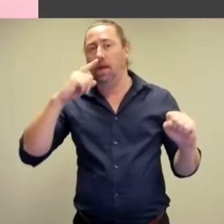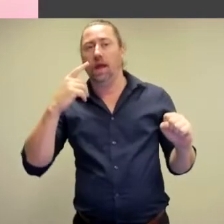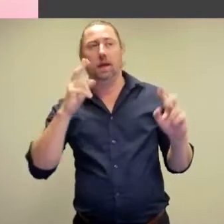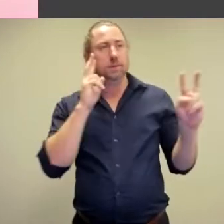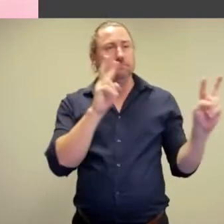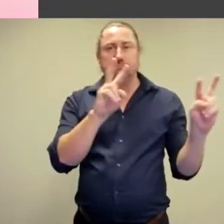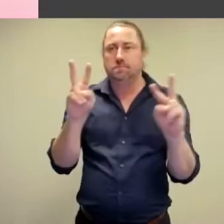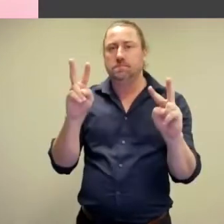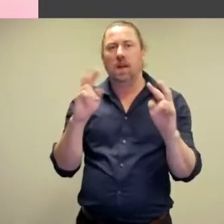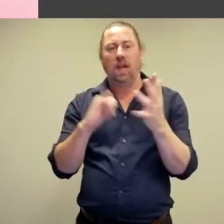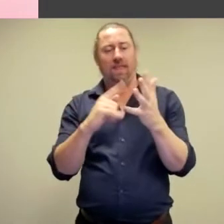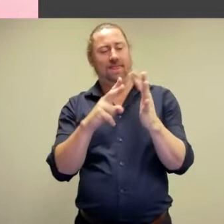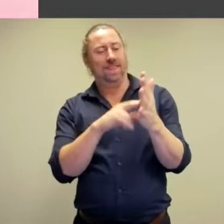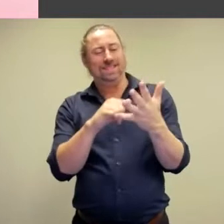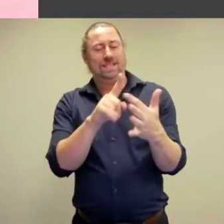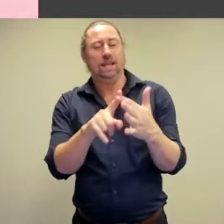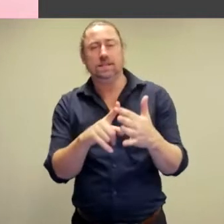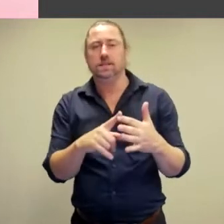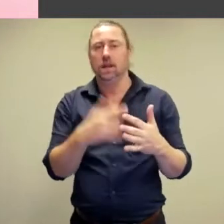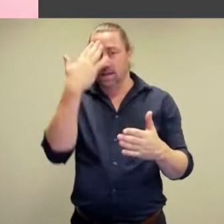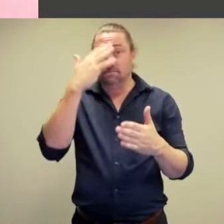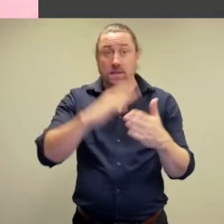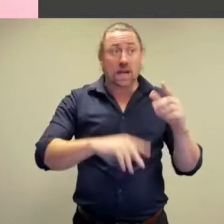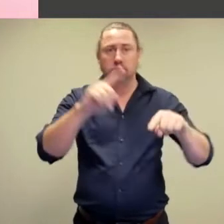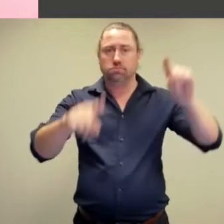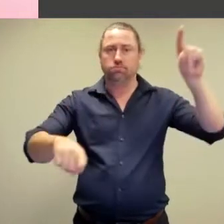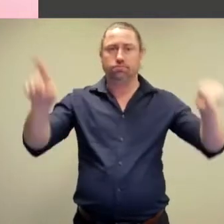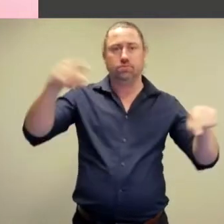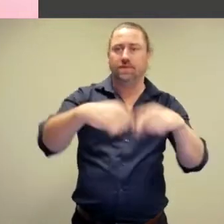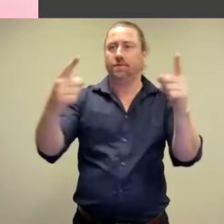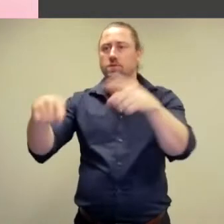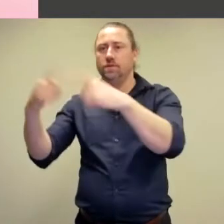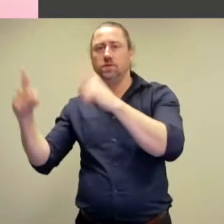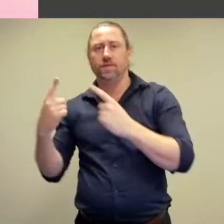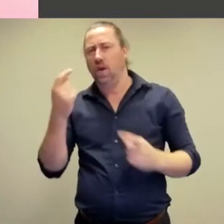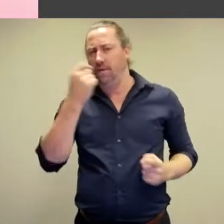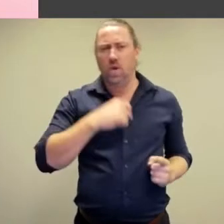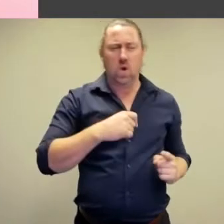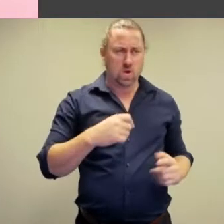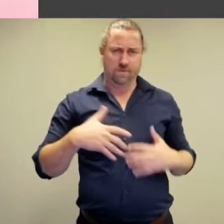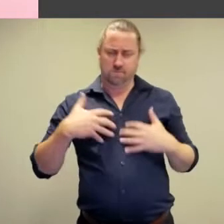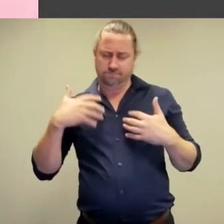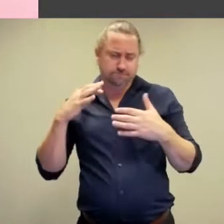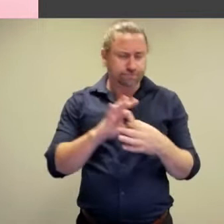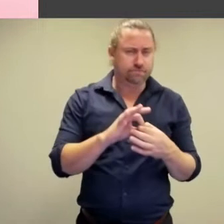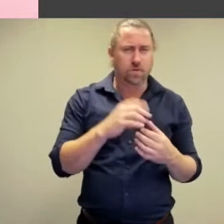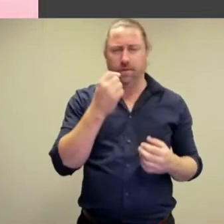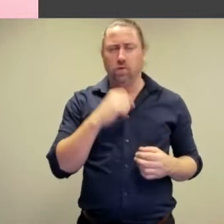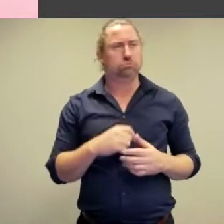senses differently. We have different senses that are stronger